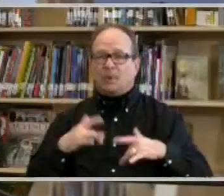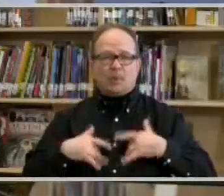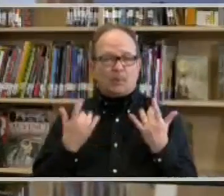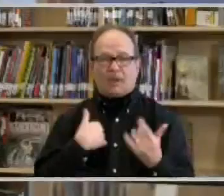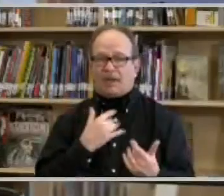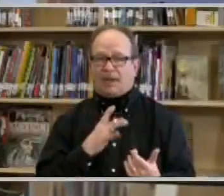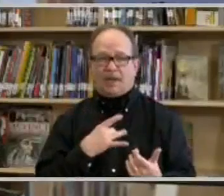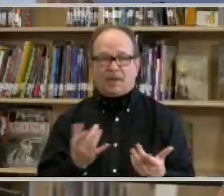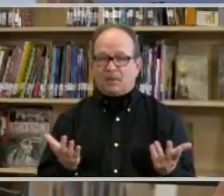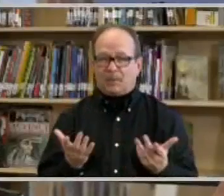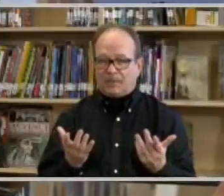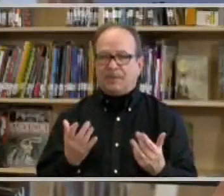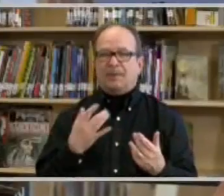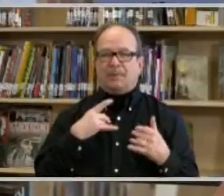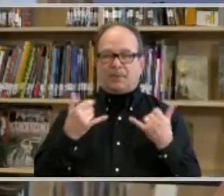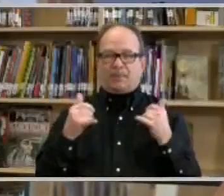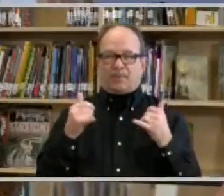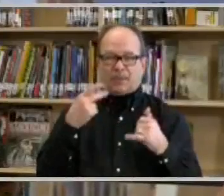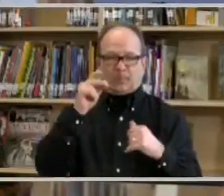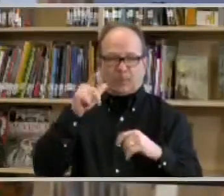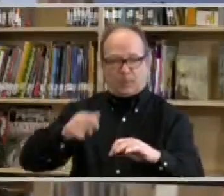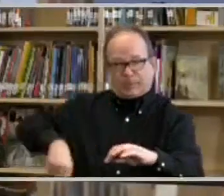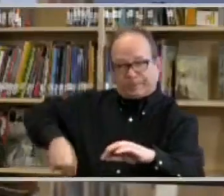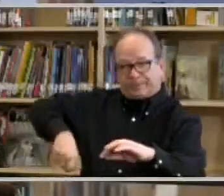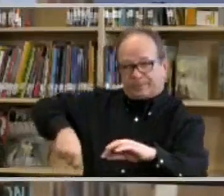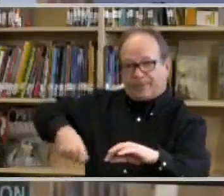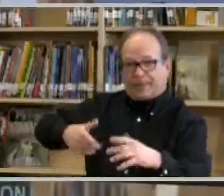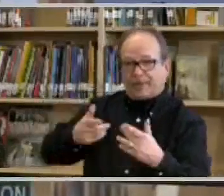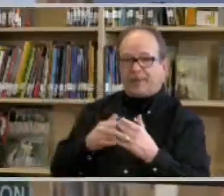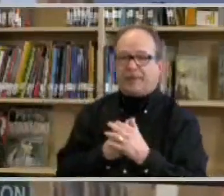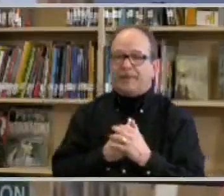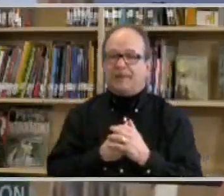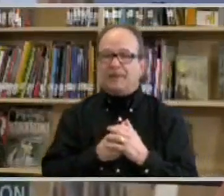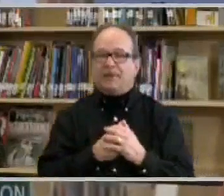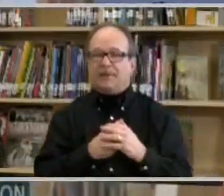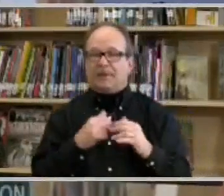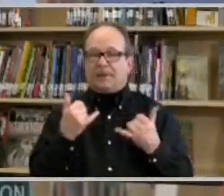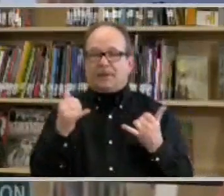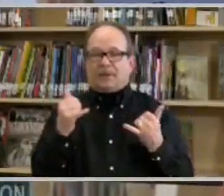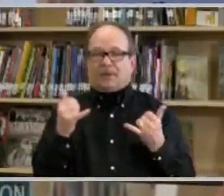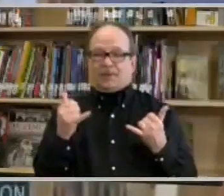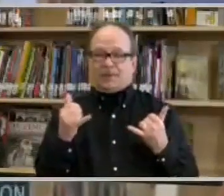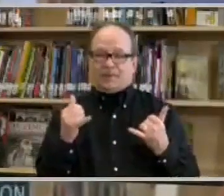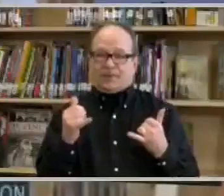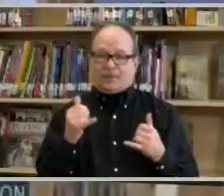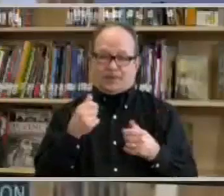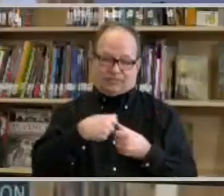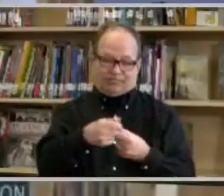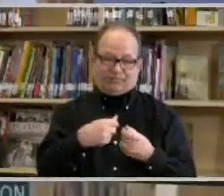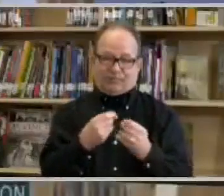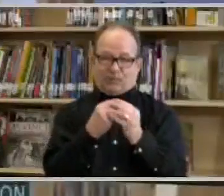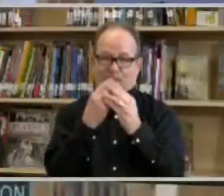SOME OF THE THINGS THAT APPEALED TO ME WERE THINGS LIKE BEING ABLE TO SHOOT POOL AND WE CAN TALK AND PLAY CARDS.